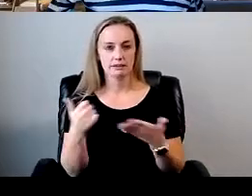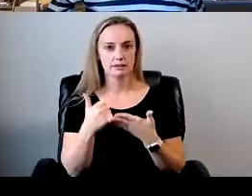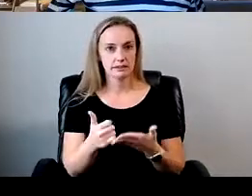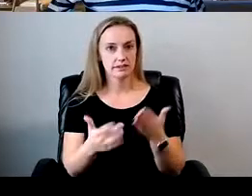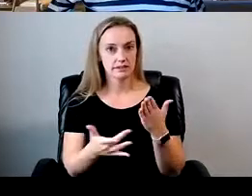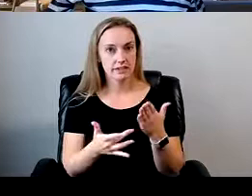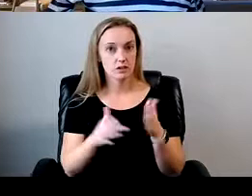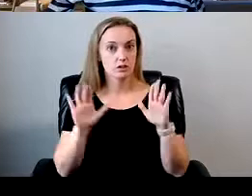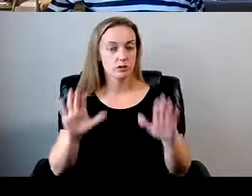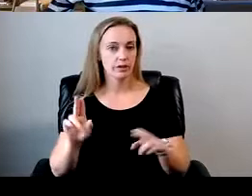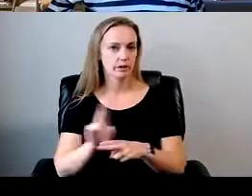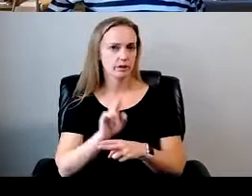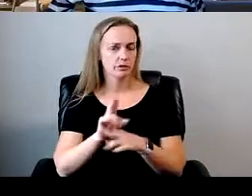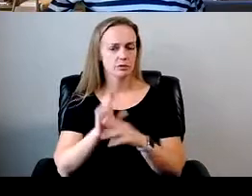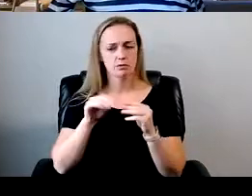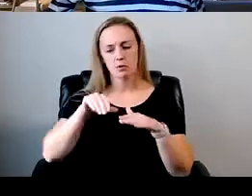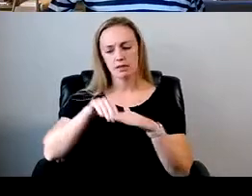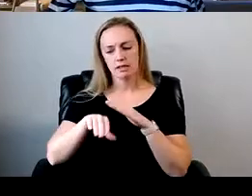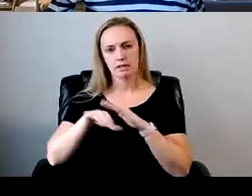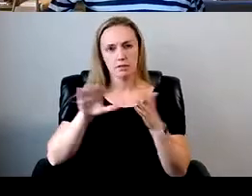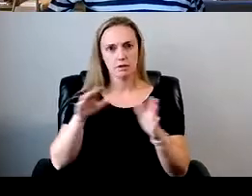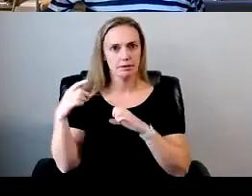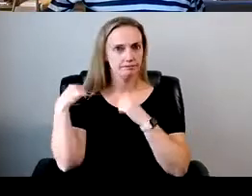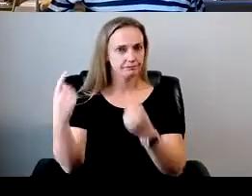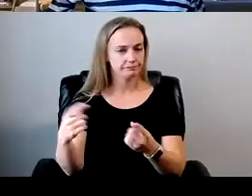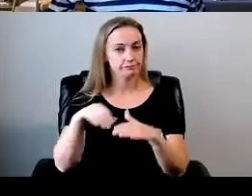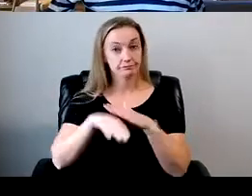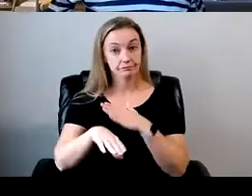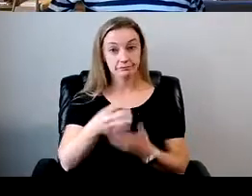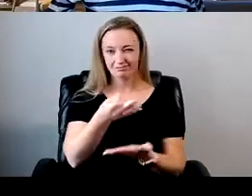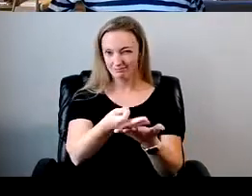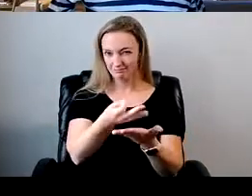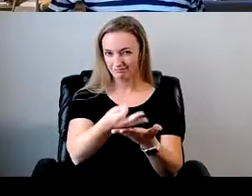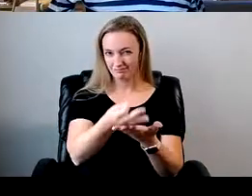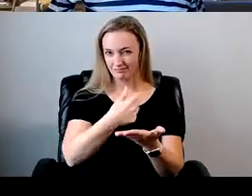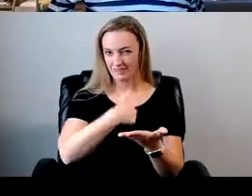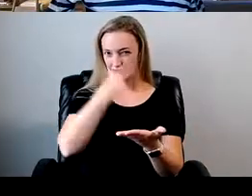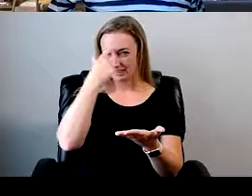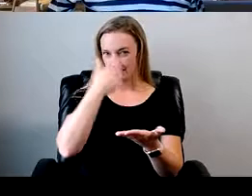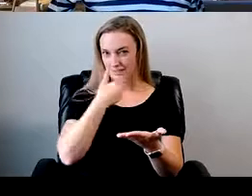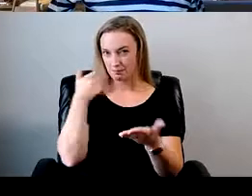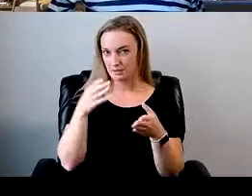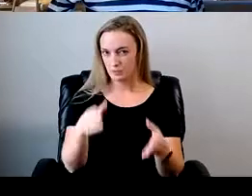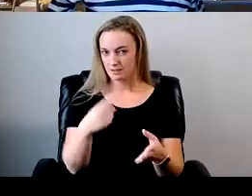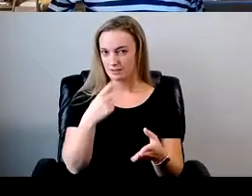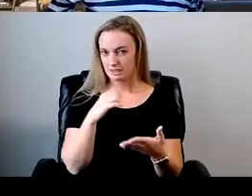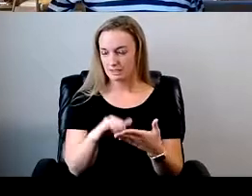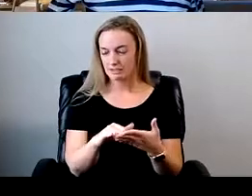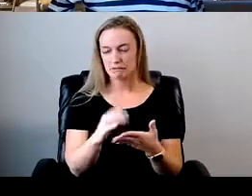to use and it's more accessible than it's ever been, accessible financially, I think is the best way to put it. Whereas some of the communication devices